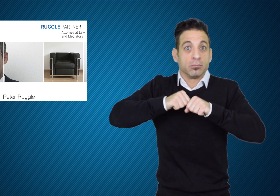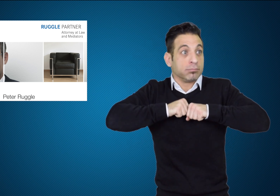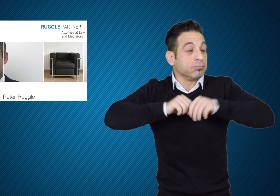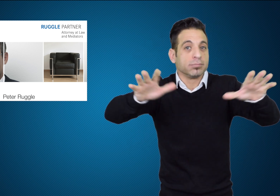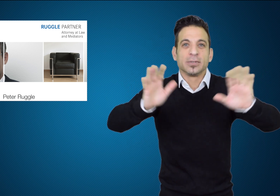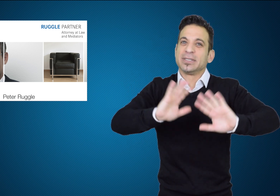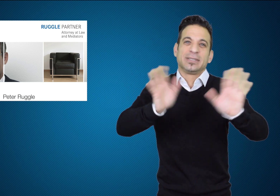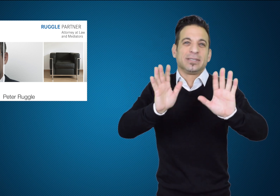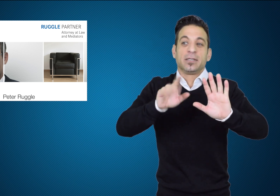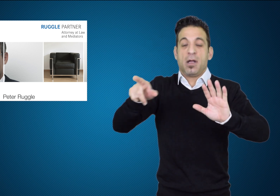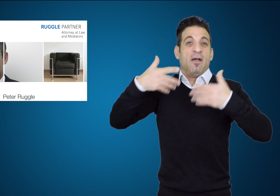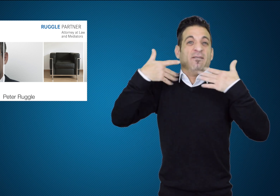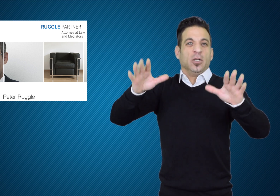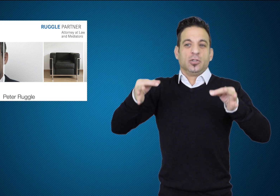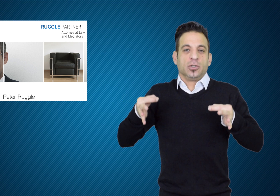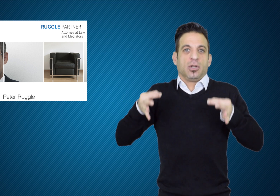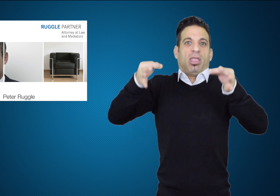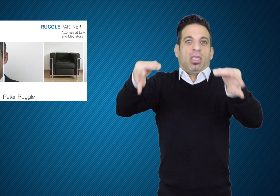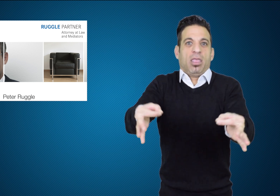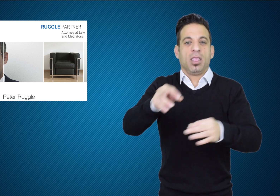was not a public document and that the court case had been postponed